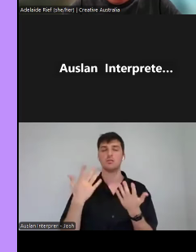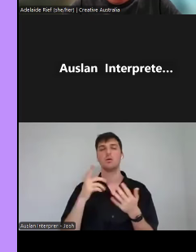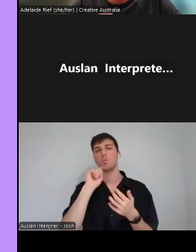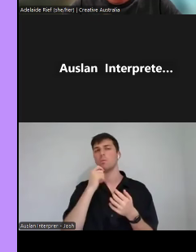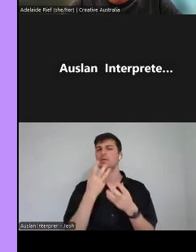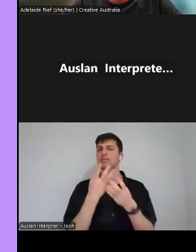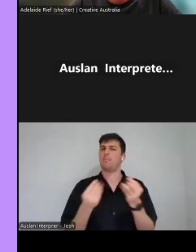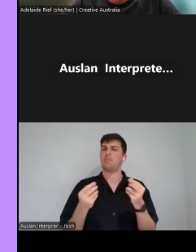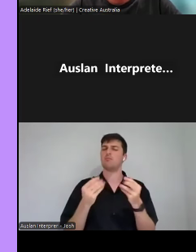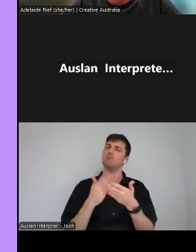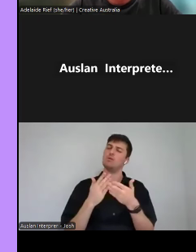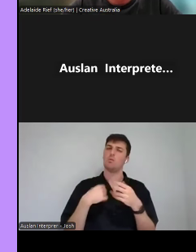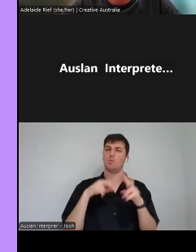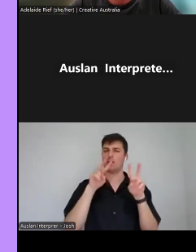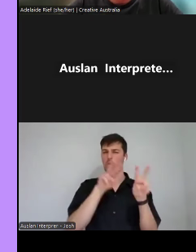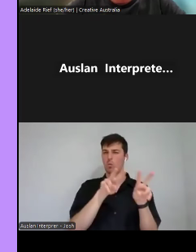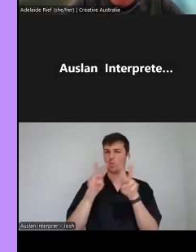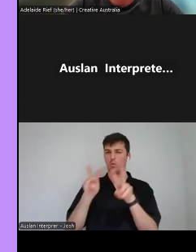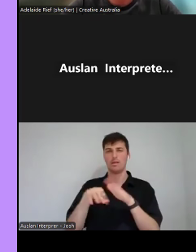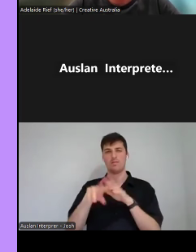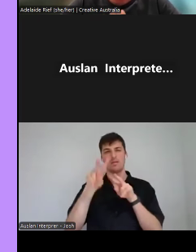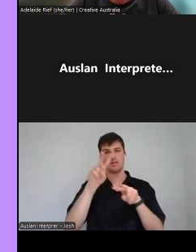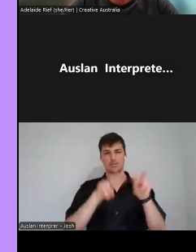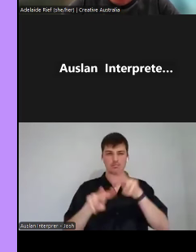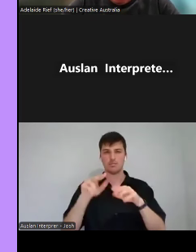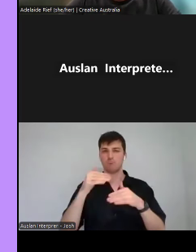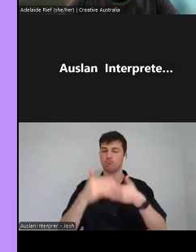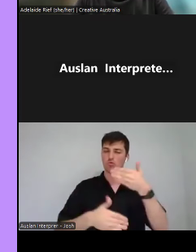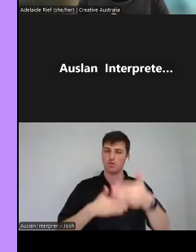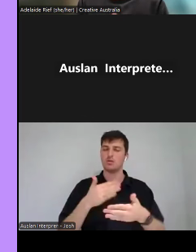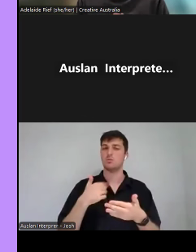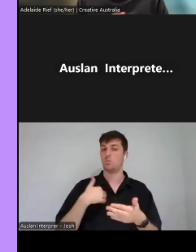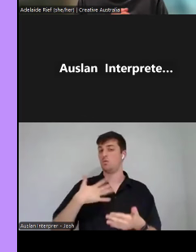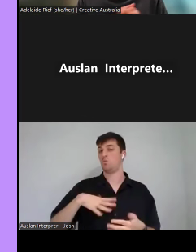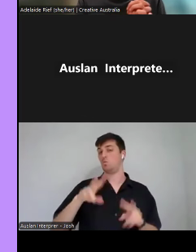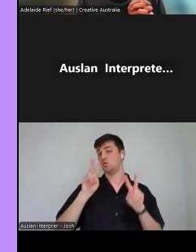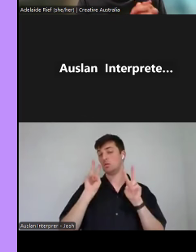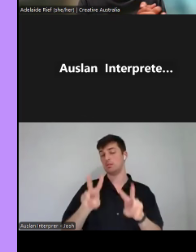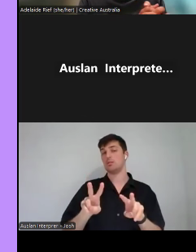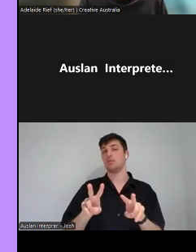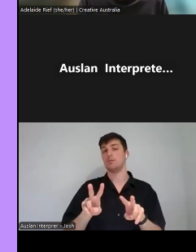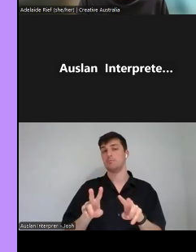that we'll really be looking at in the assessment process. So we want to see that you have some